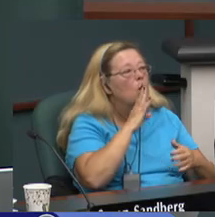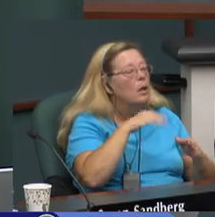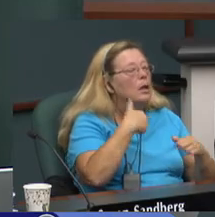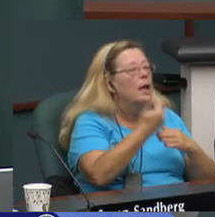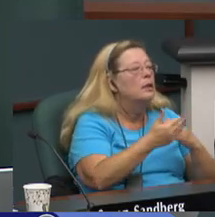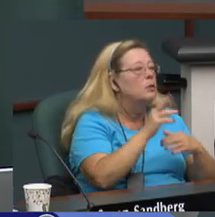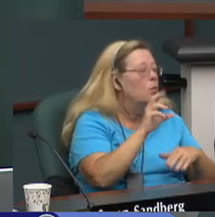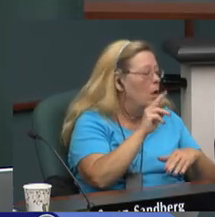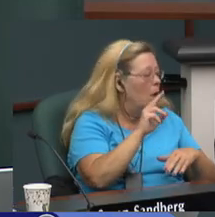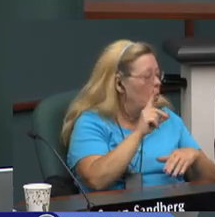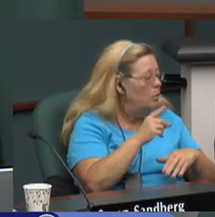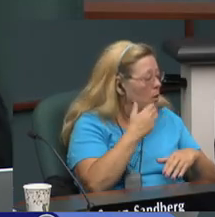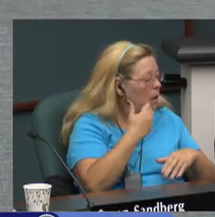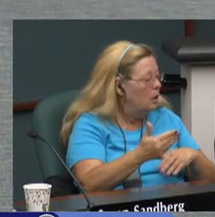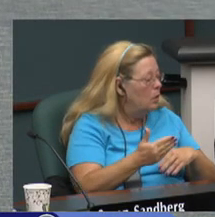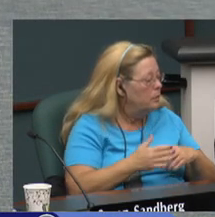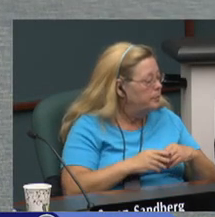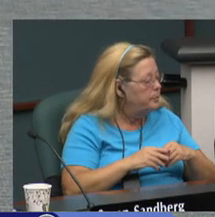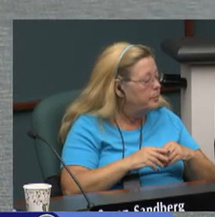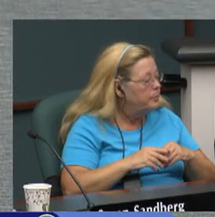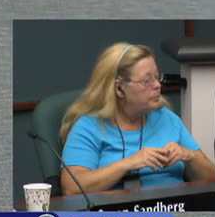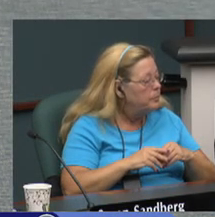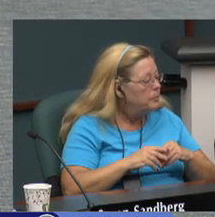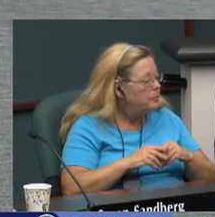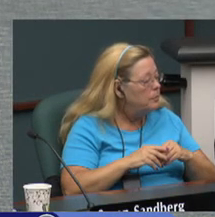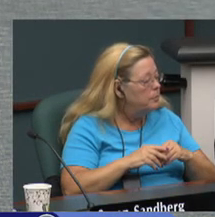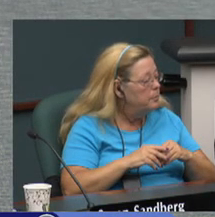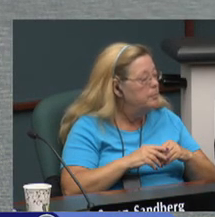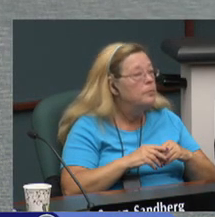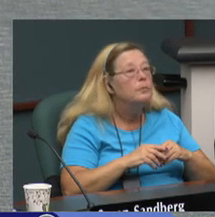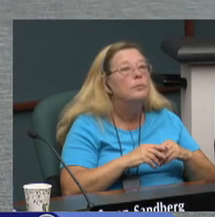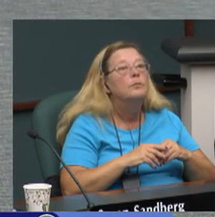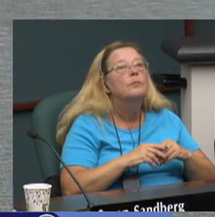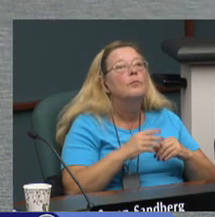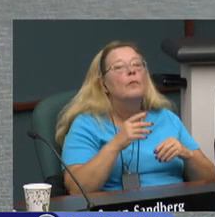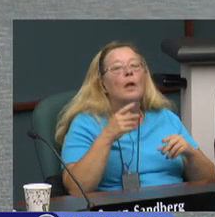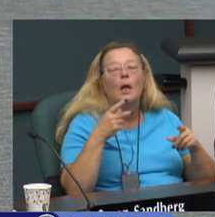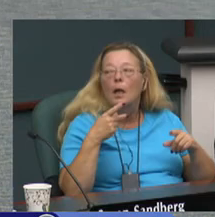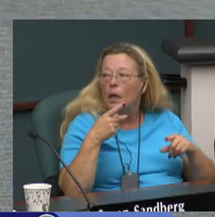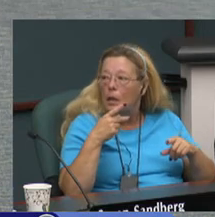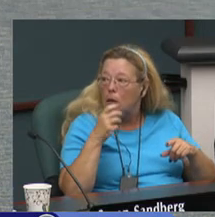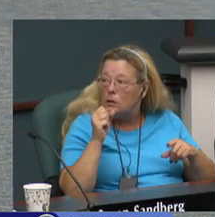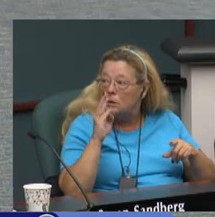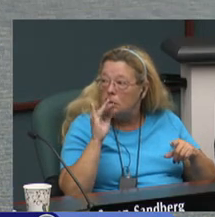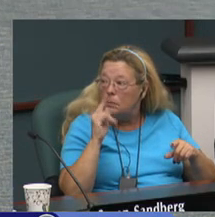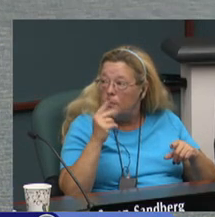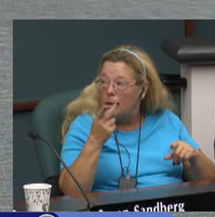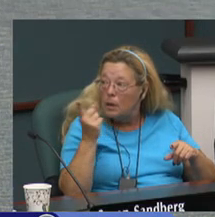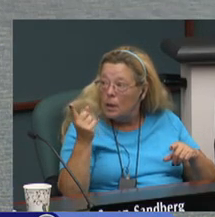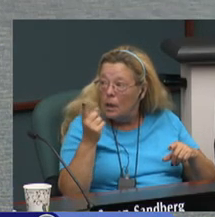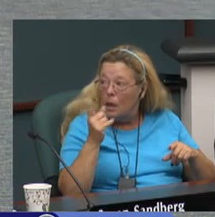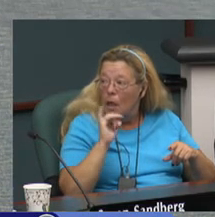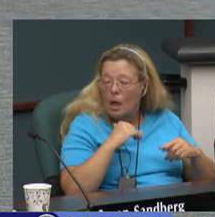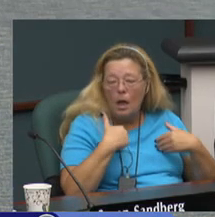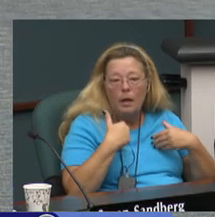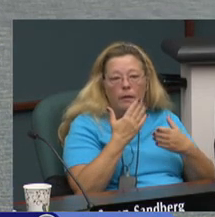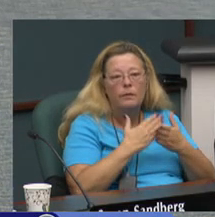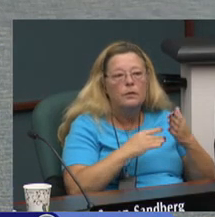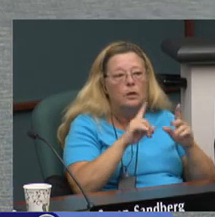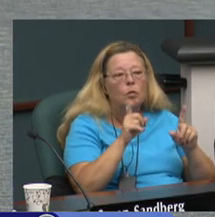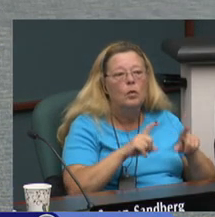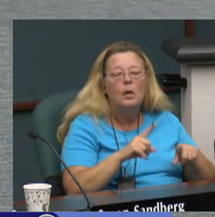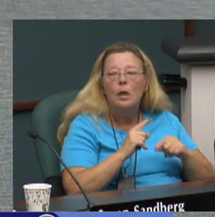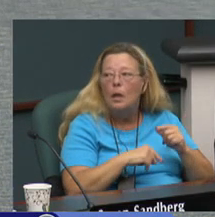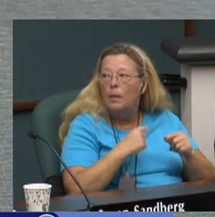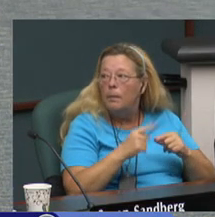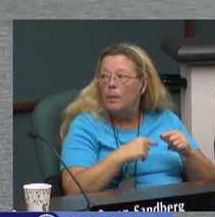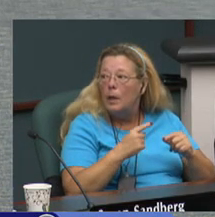thank you thank you come summer months min yes I have some questions about